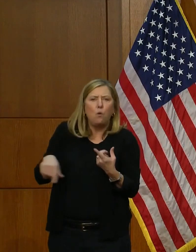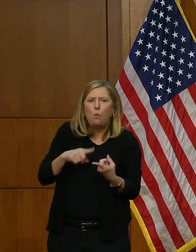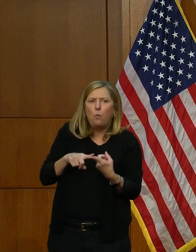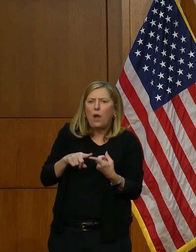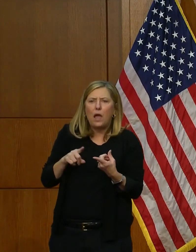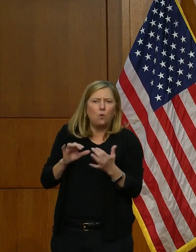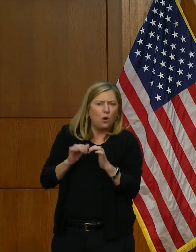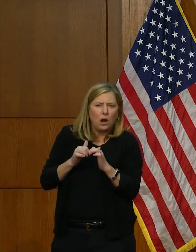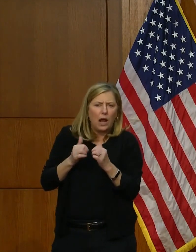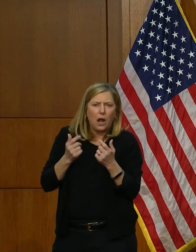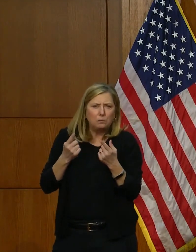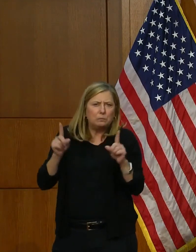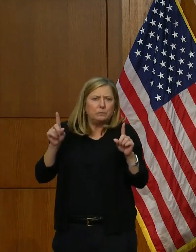APPROPRIATE RIGHT NOW, WHAT